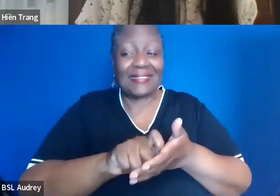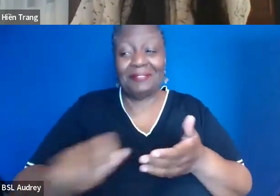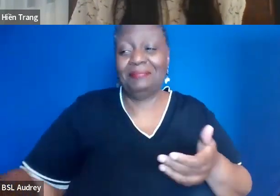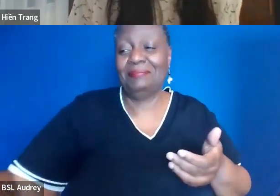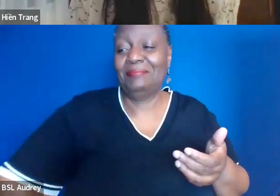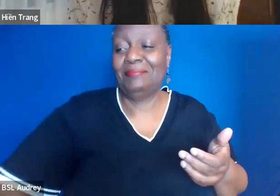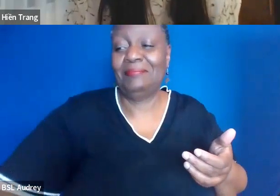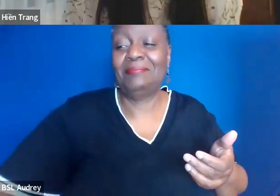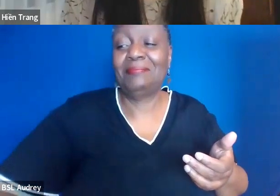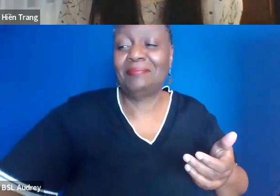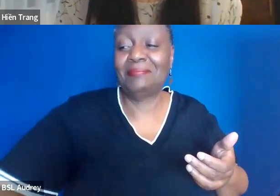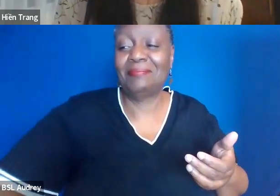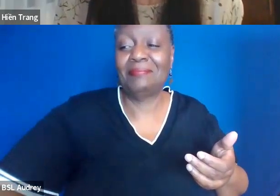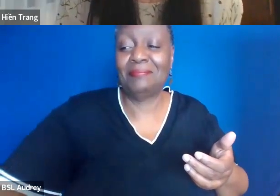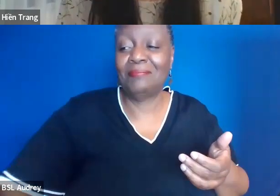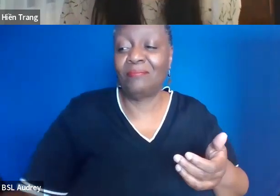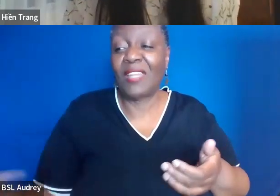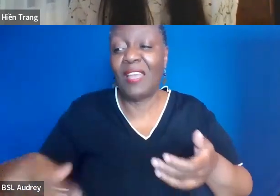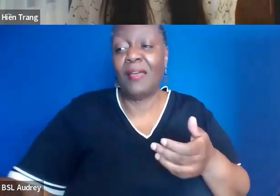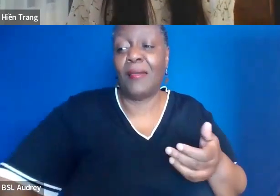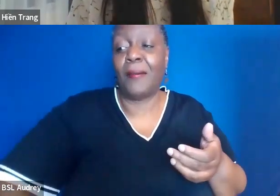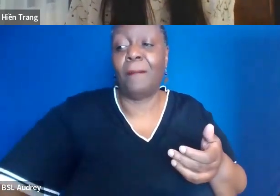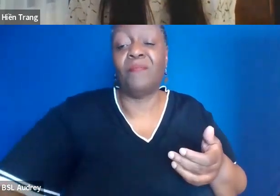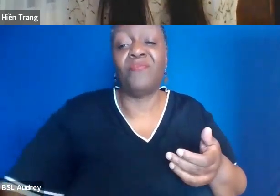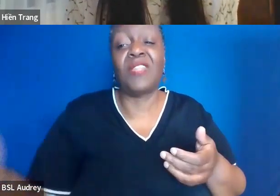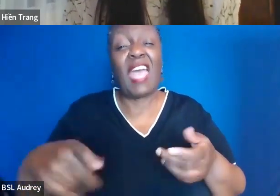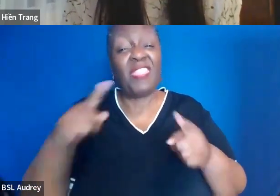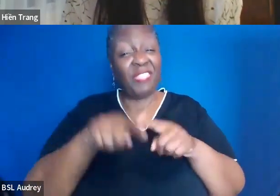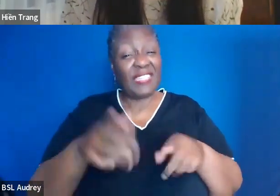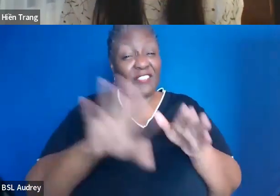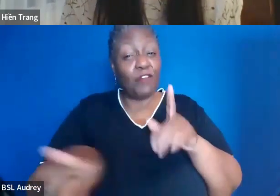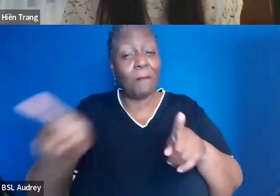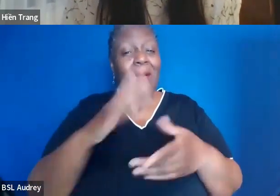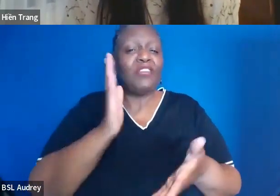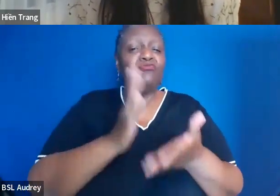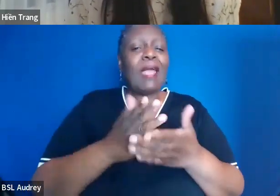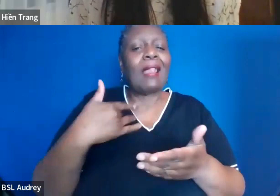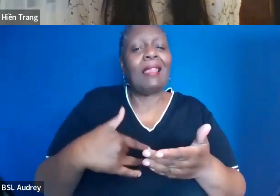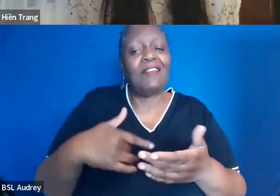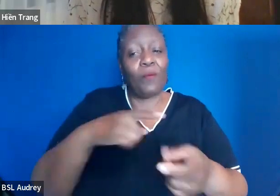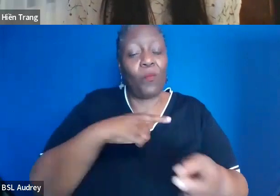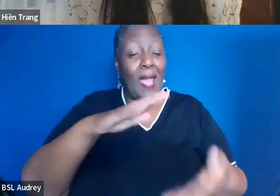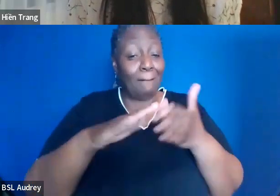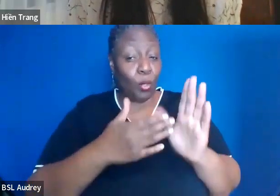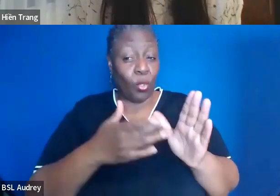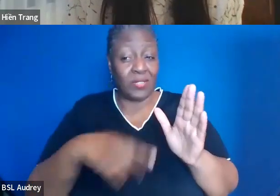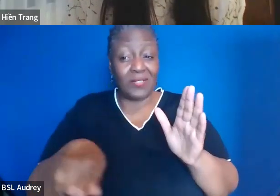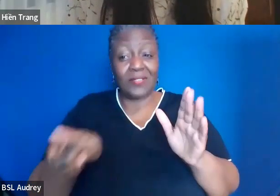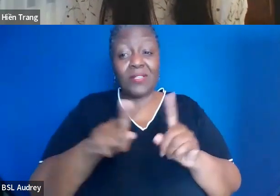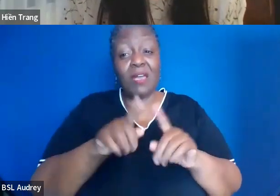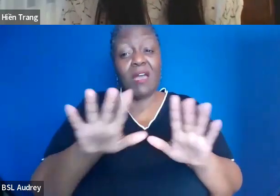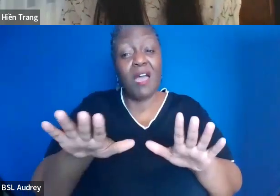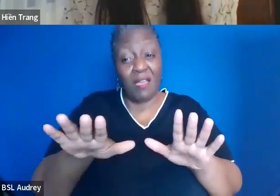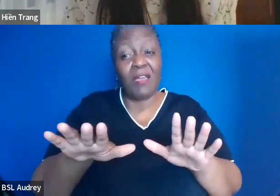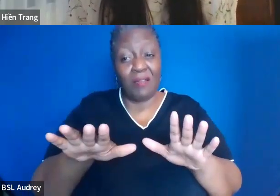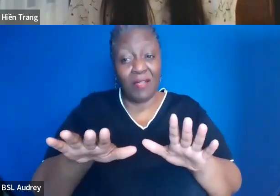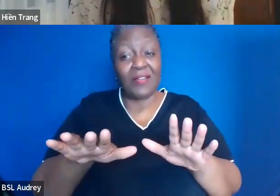so this poem comes from my real life because I I earn for a living by writing